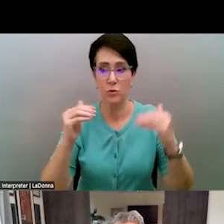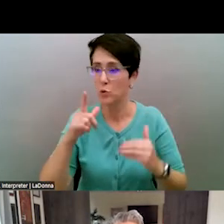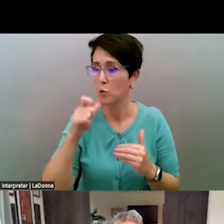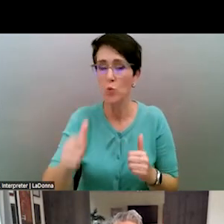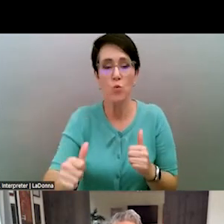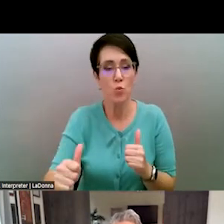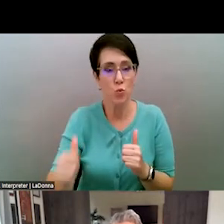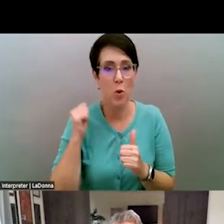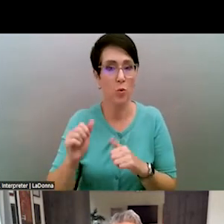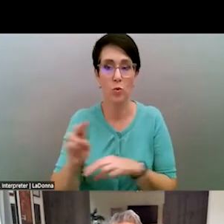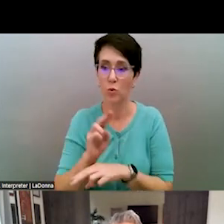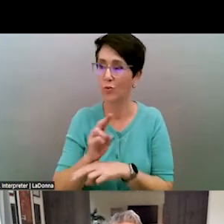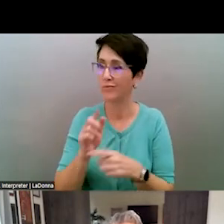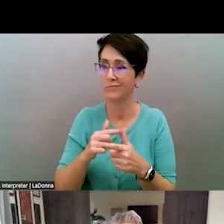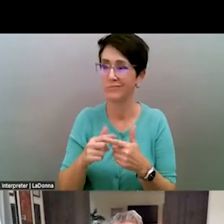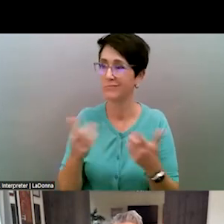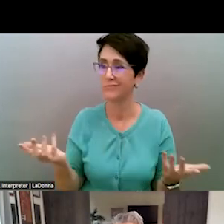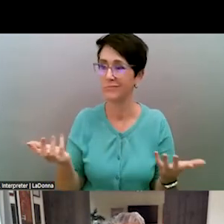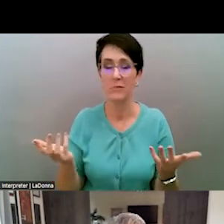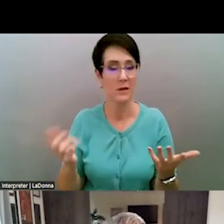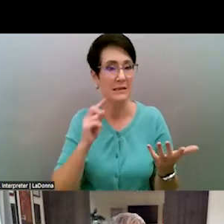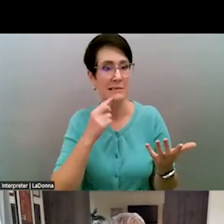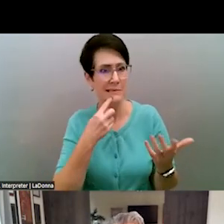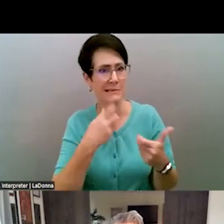THEN WE ARE IN, YOU KNOW, WE ARE IN SERIOUS, TROUBLE WITH THAT.